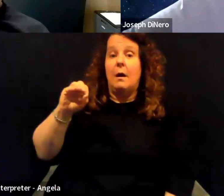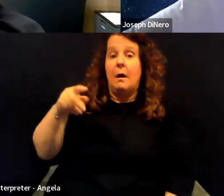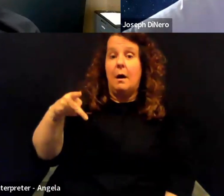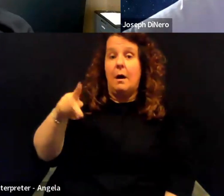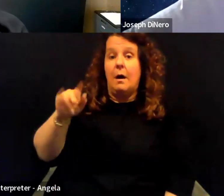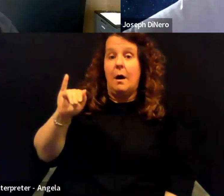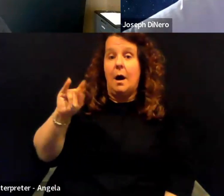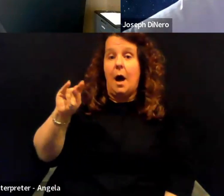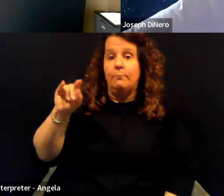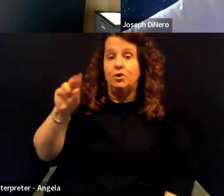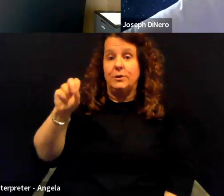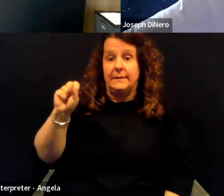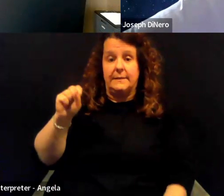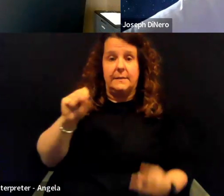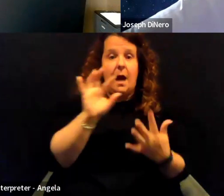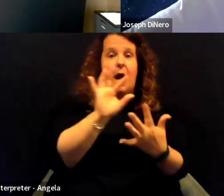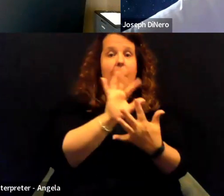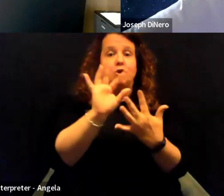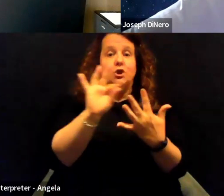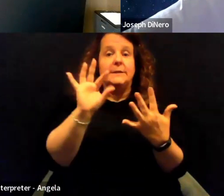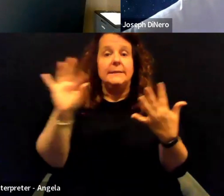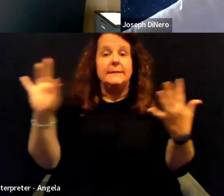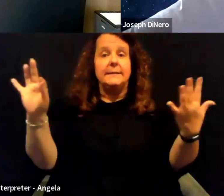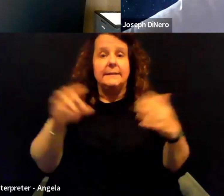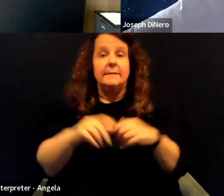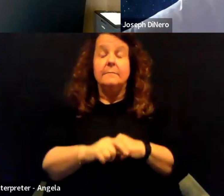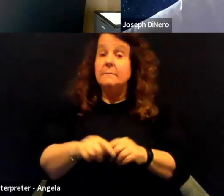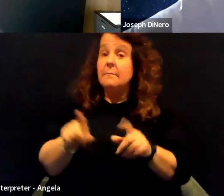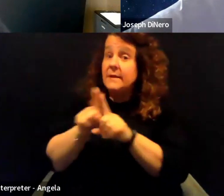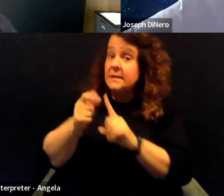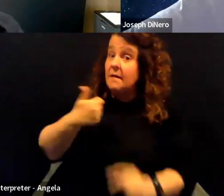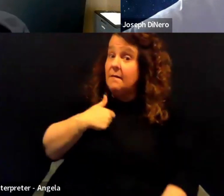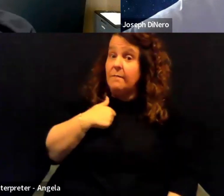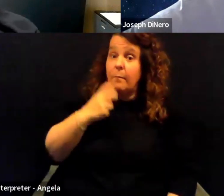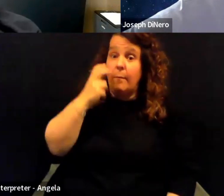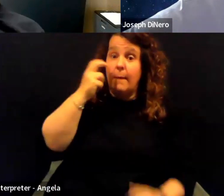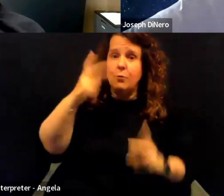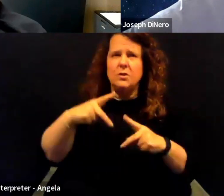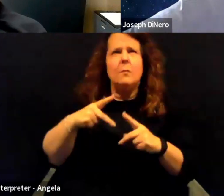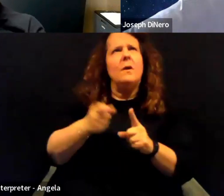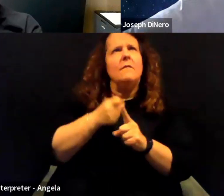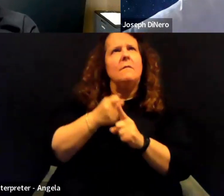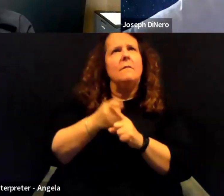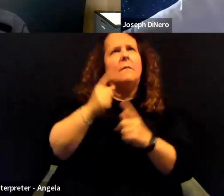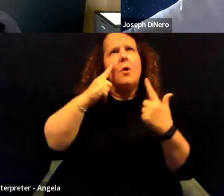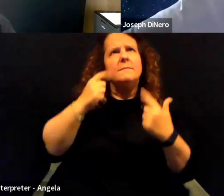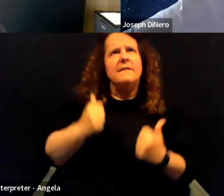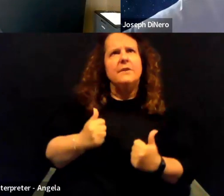And it's as a blind person when I first lost my vision in the early